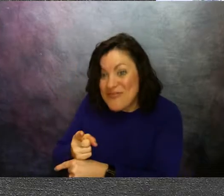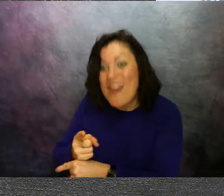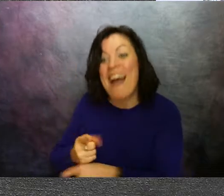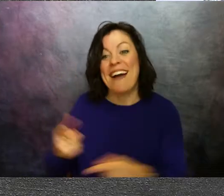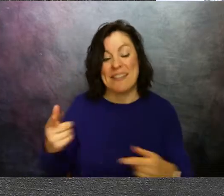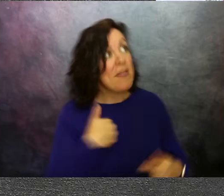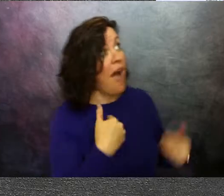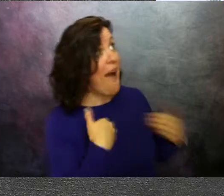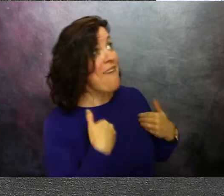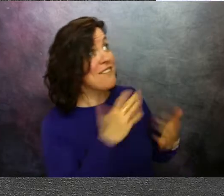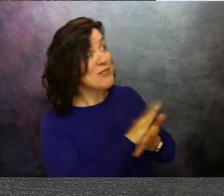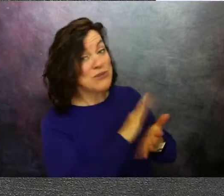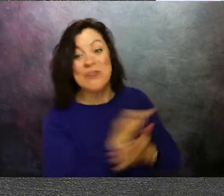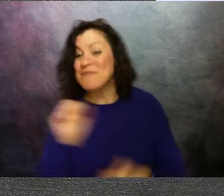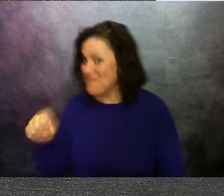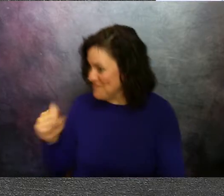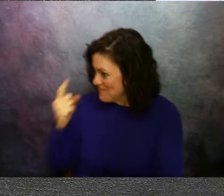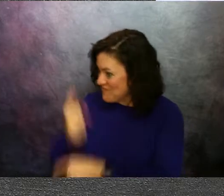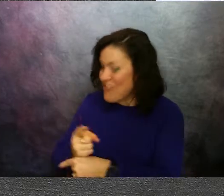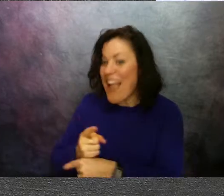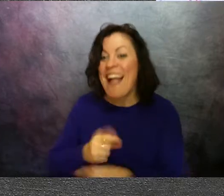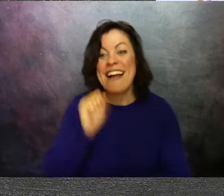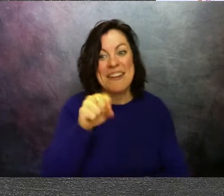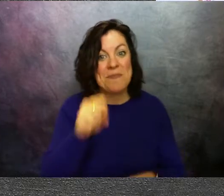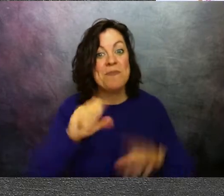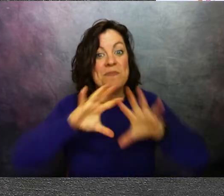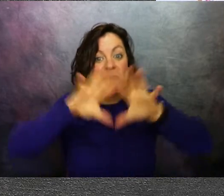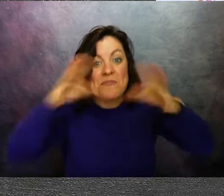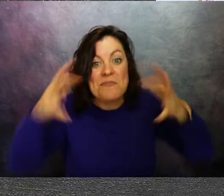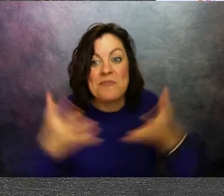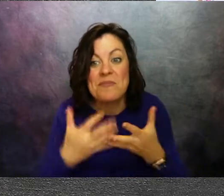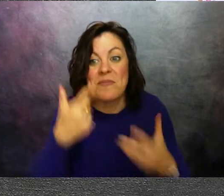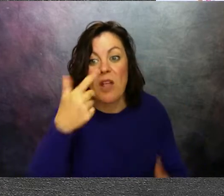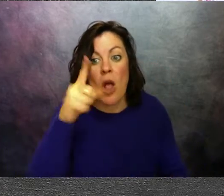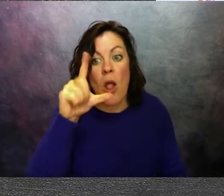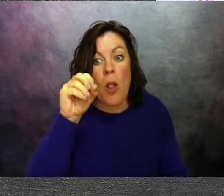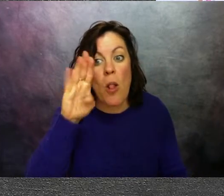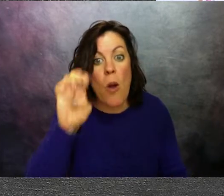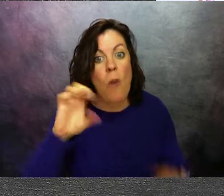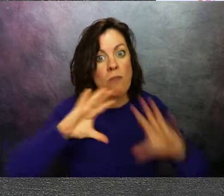It's a globe. A globe... It's round, like a ball.